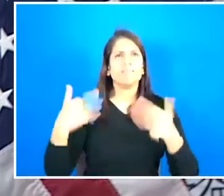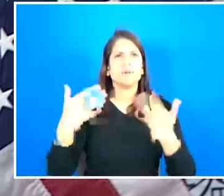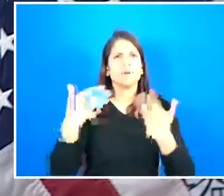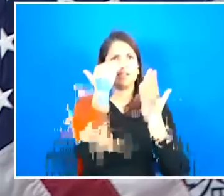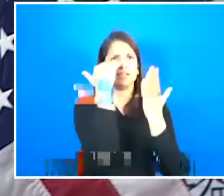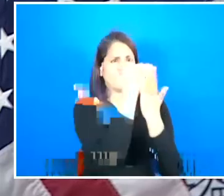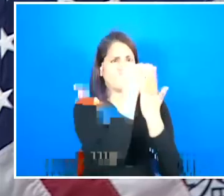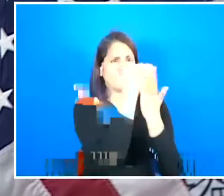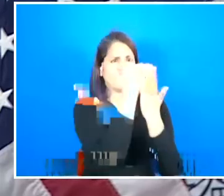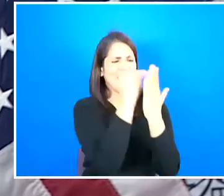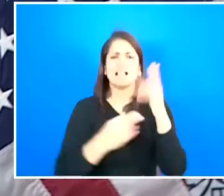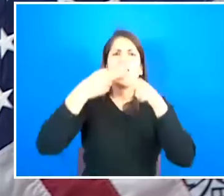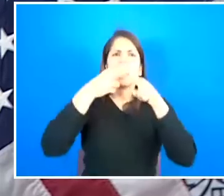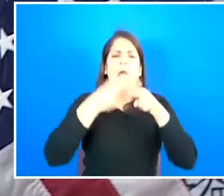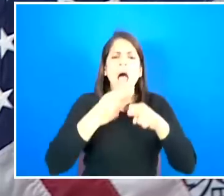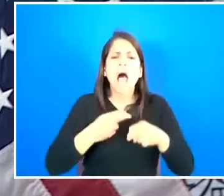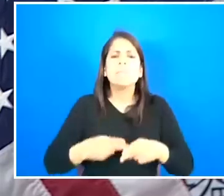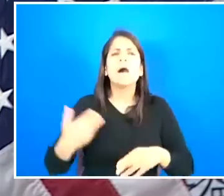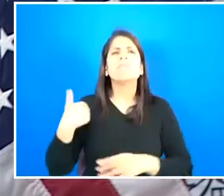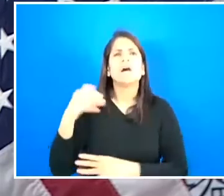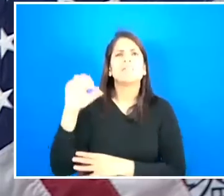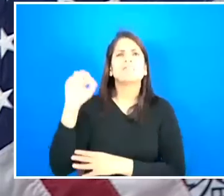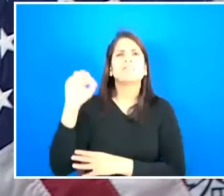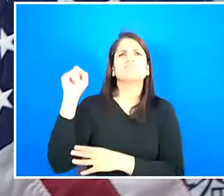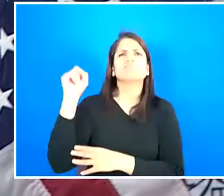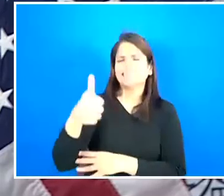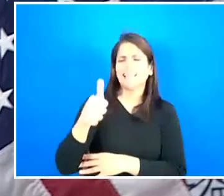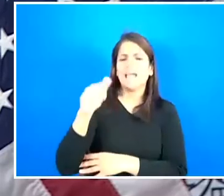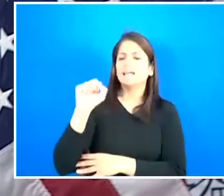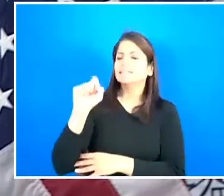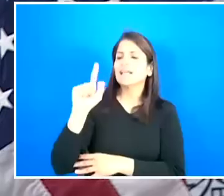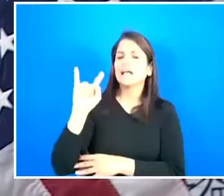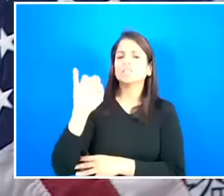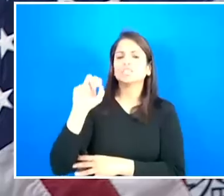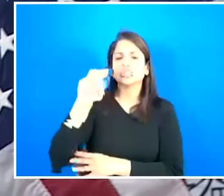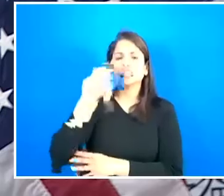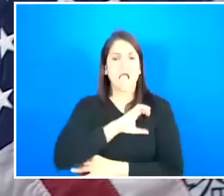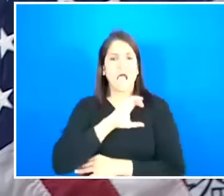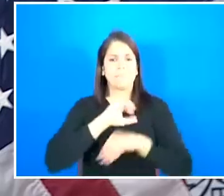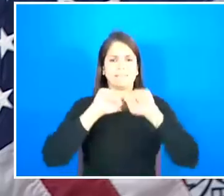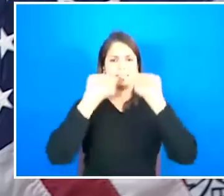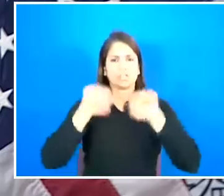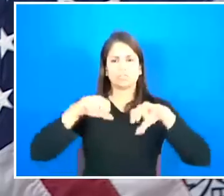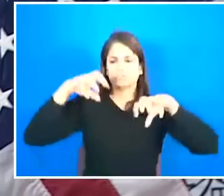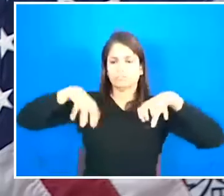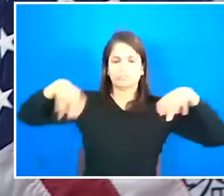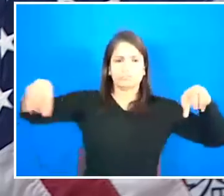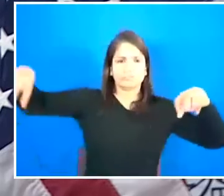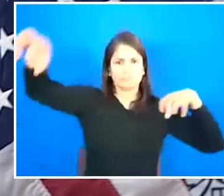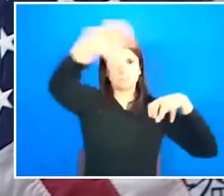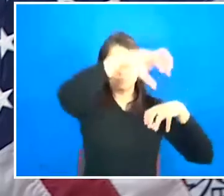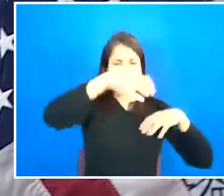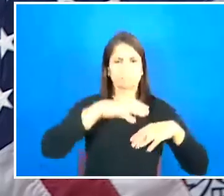JAMAICA ON THE F TRAIN, PARSONS, ARCHER ON THE E WORLD TRADE